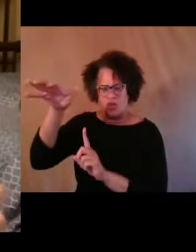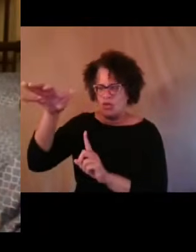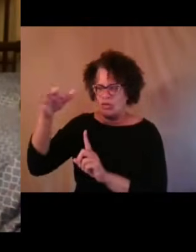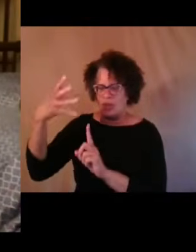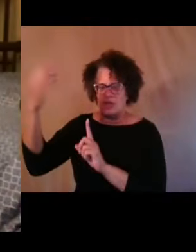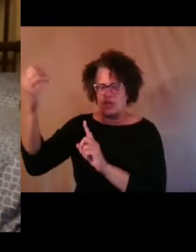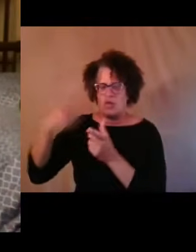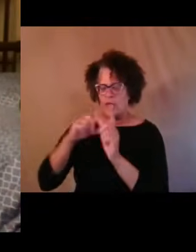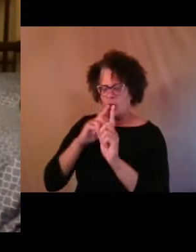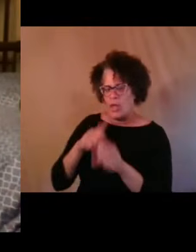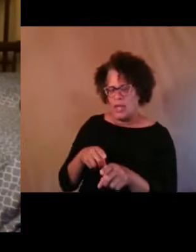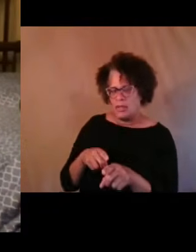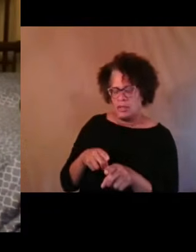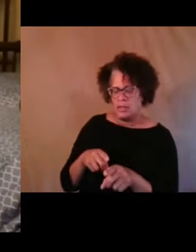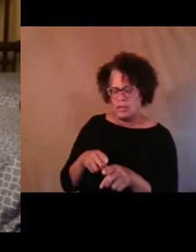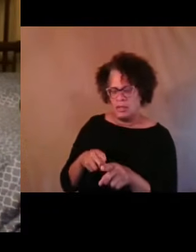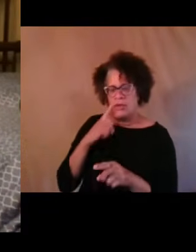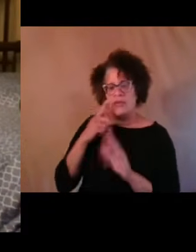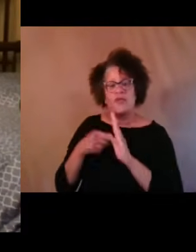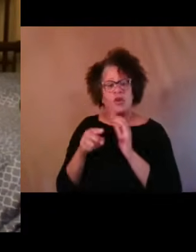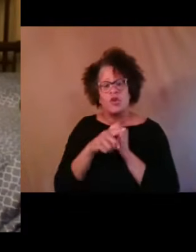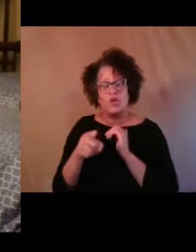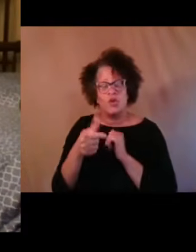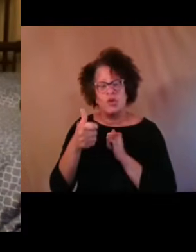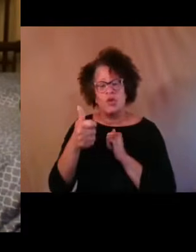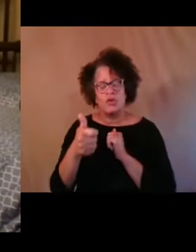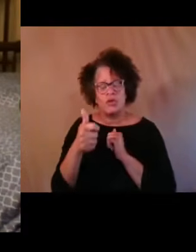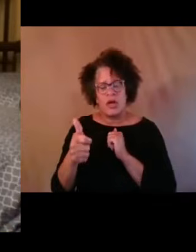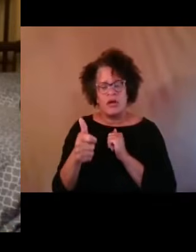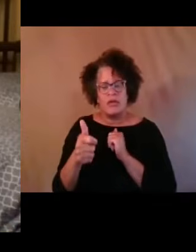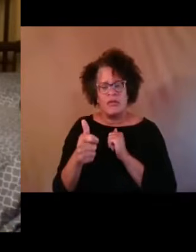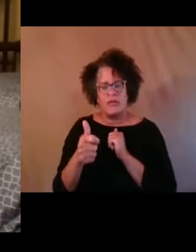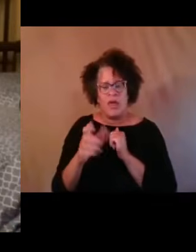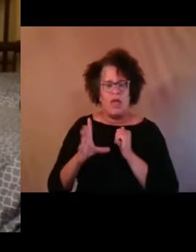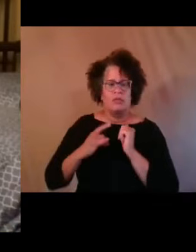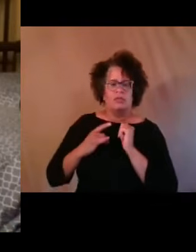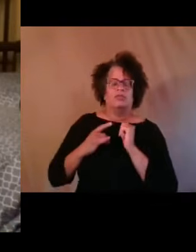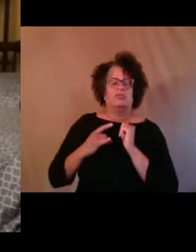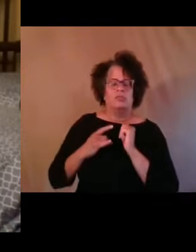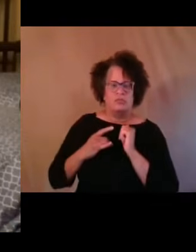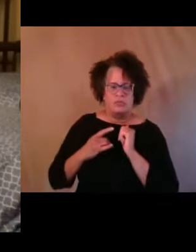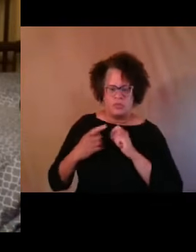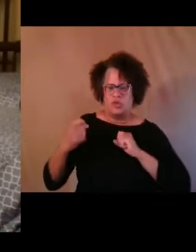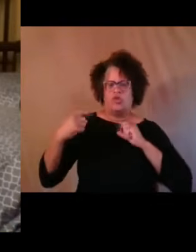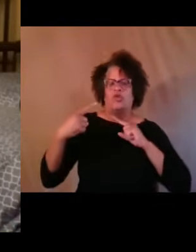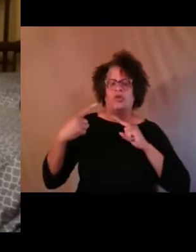And if you are then susceptible to being triggered by external things